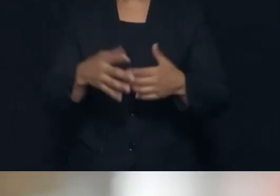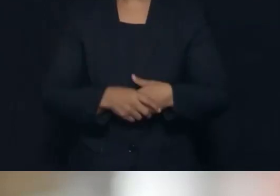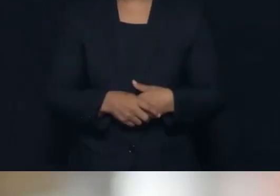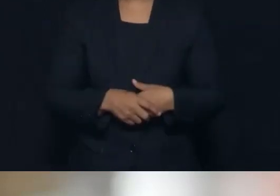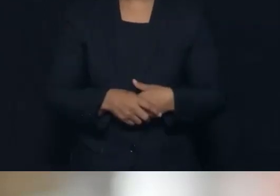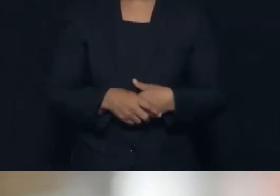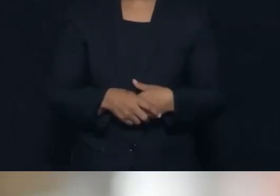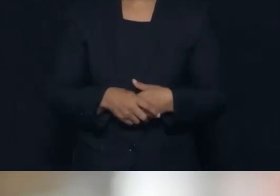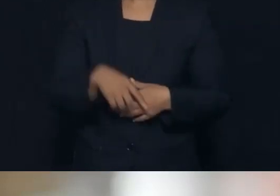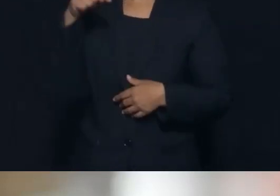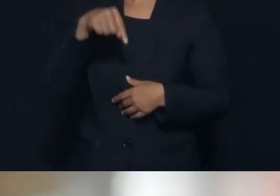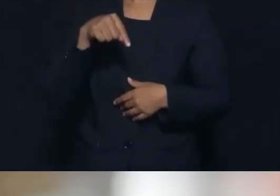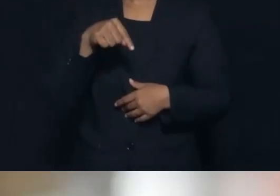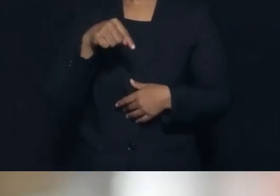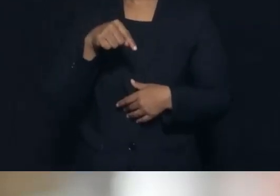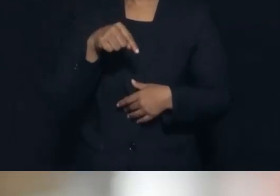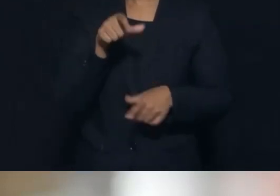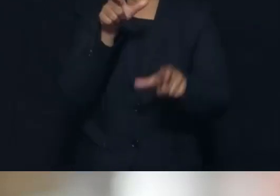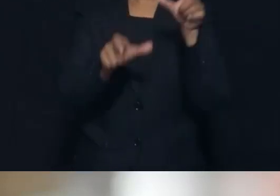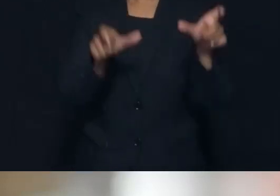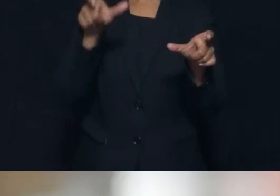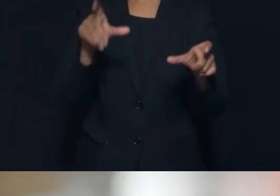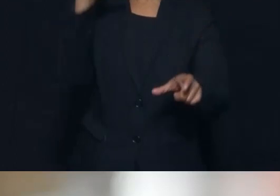is on member states competence.